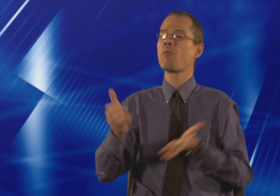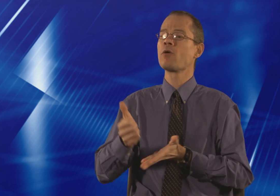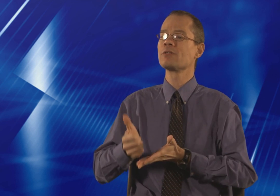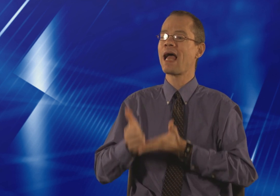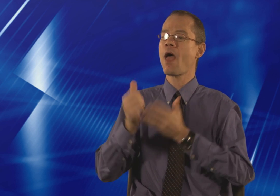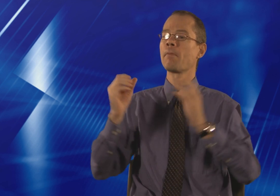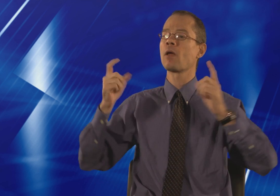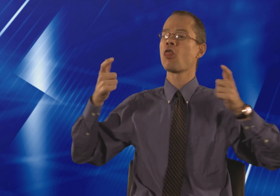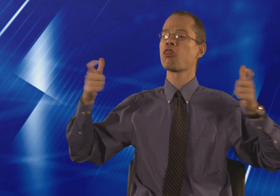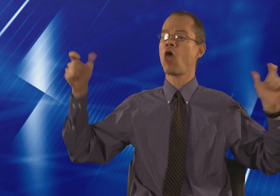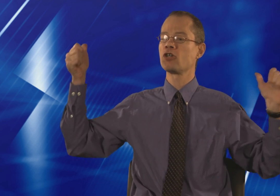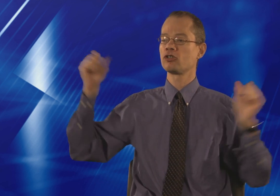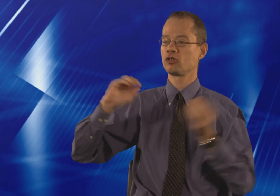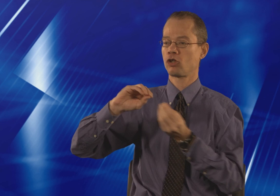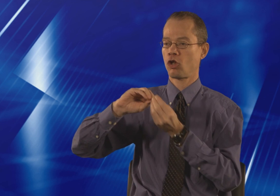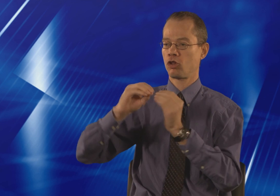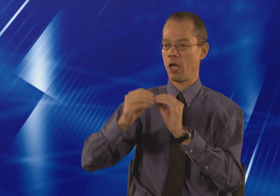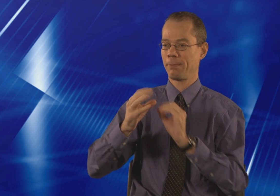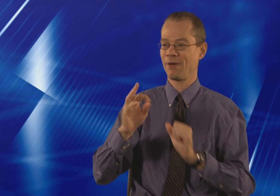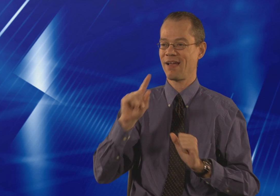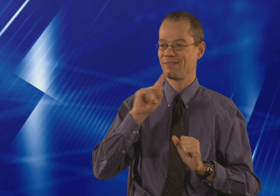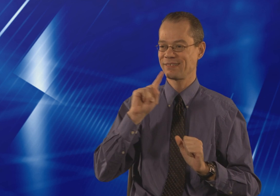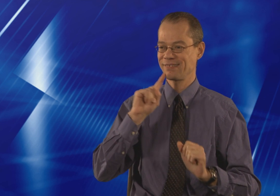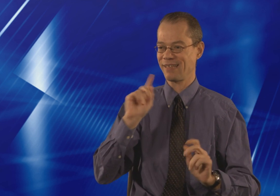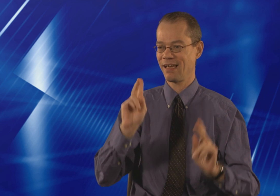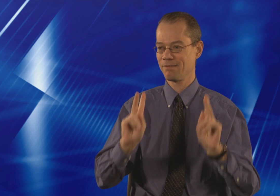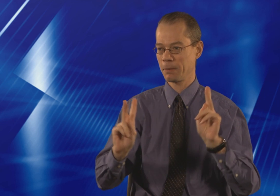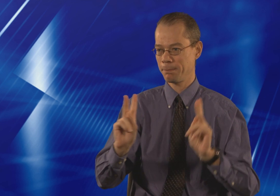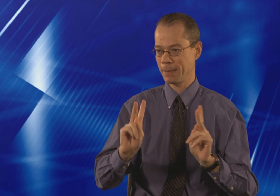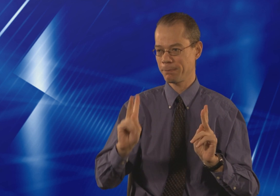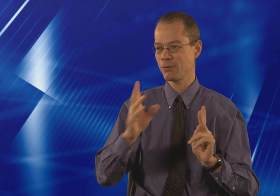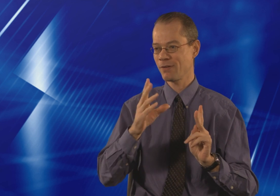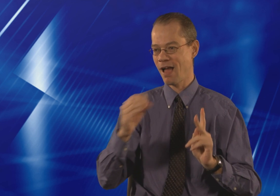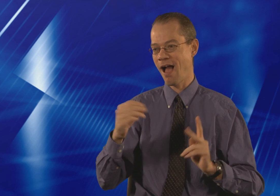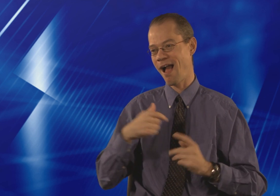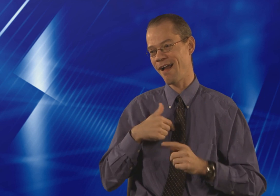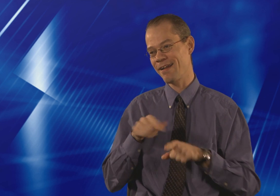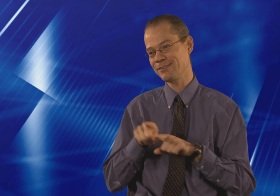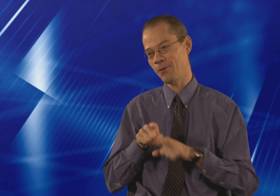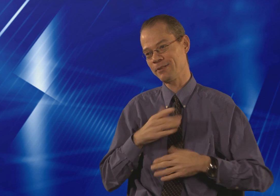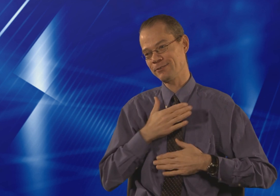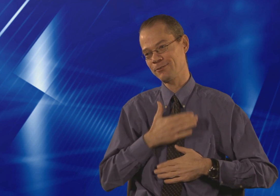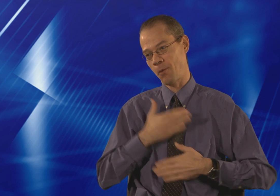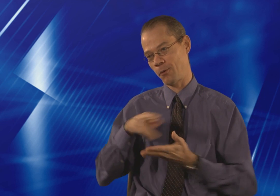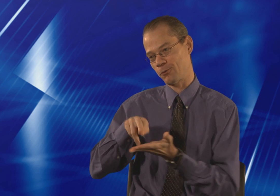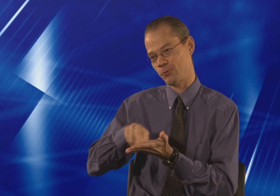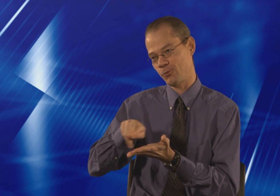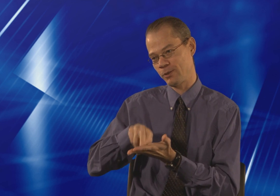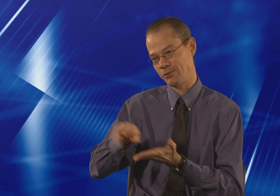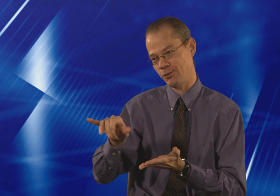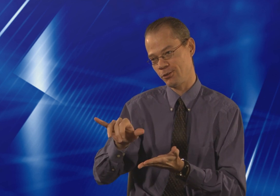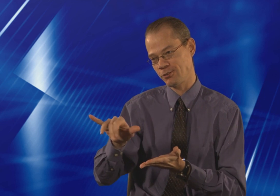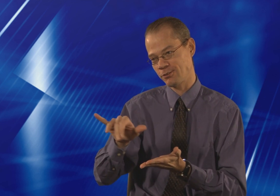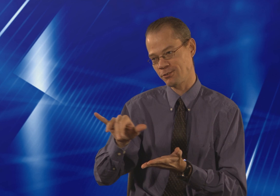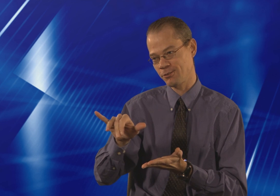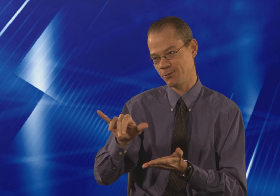And so I wanted to increase the number of deaf people. And I also enjoy the research as well.